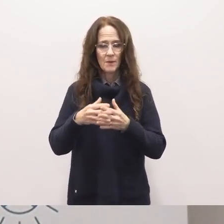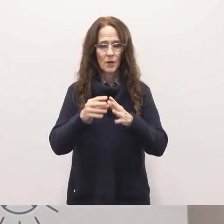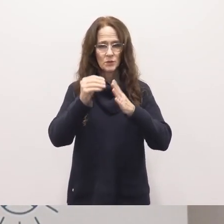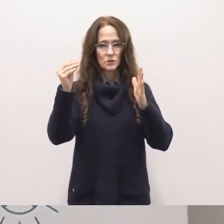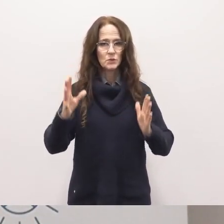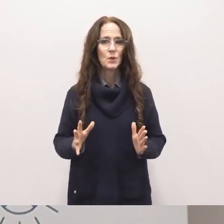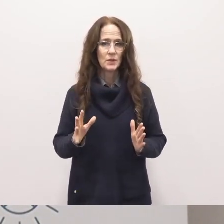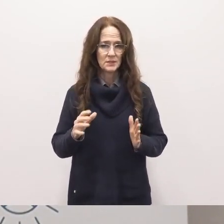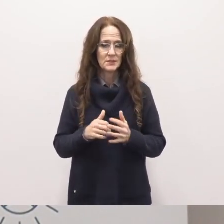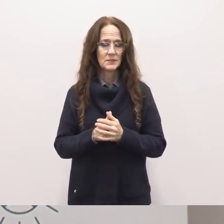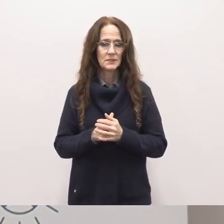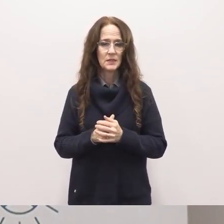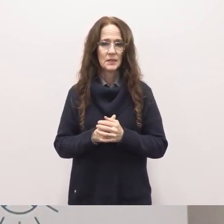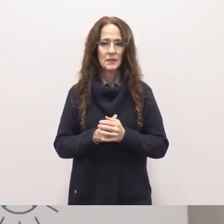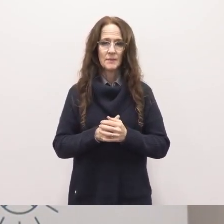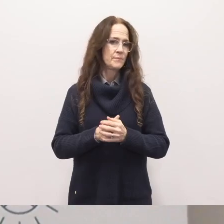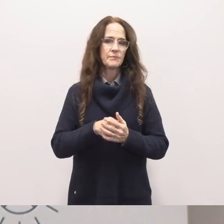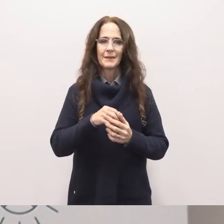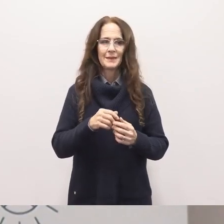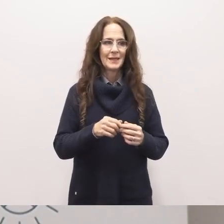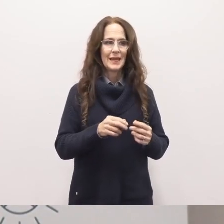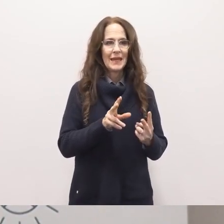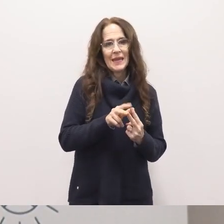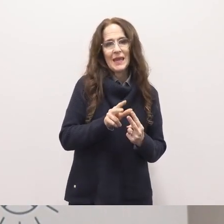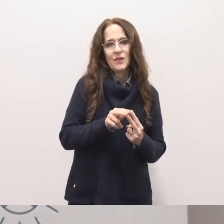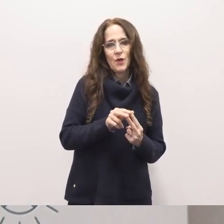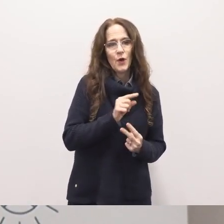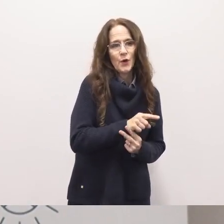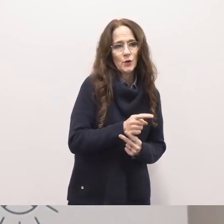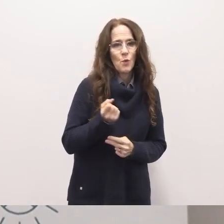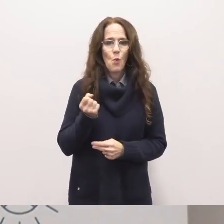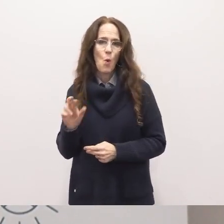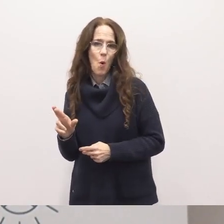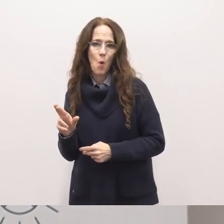It does not have to be an either or situation, it can be both and.